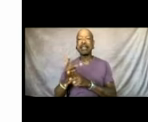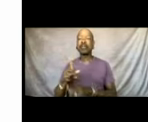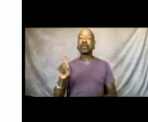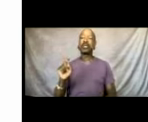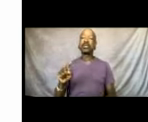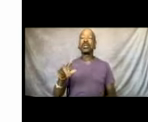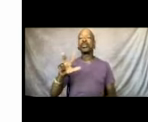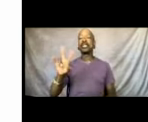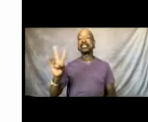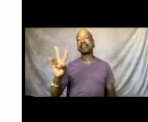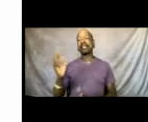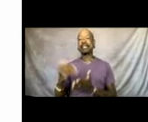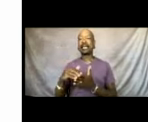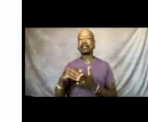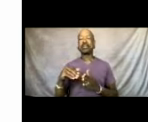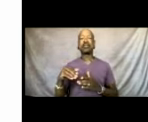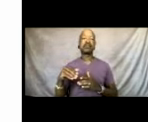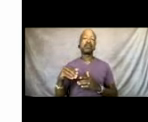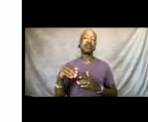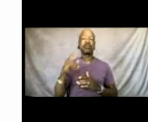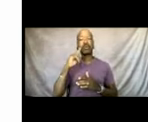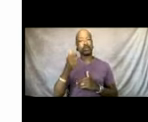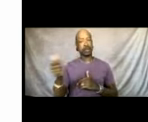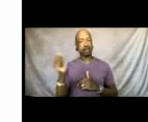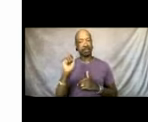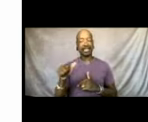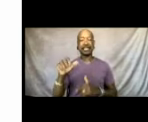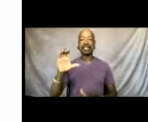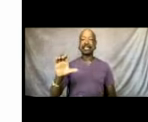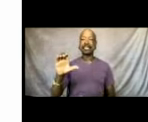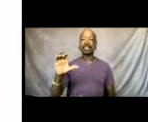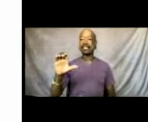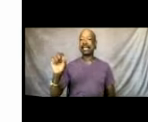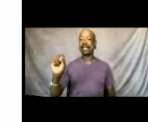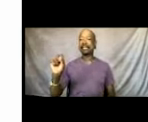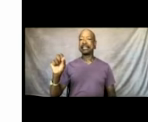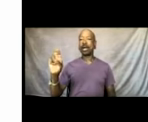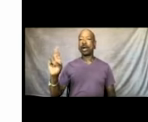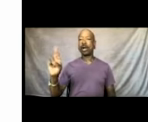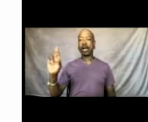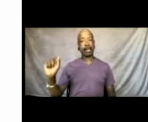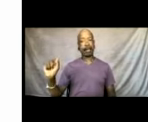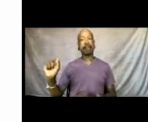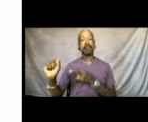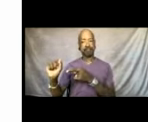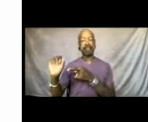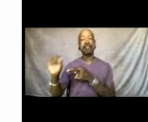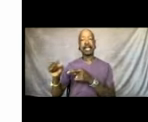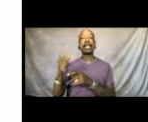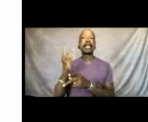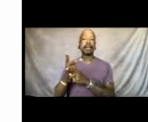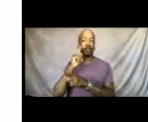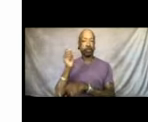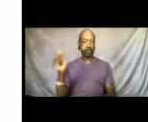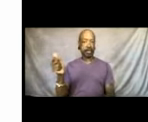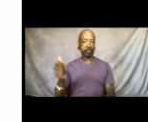povers